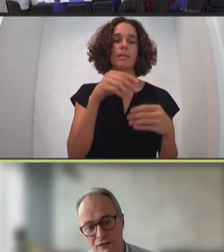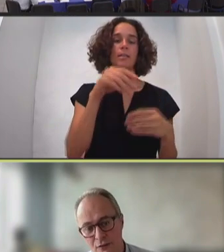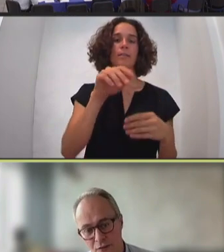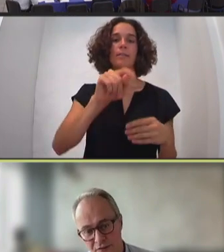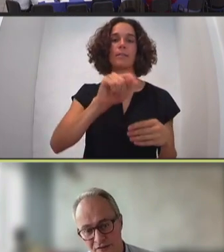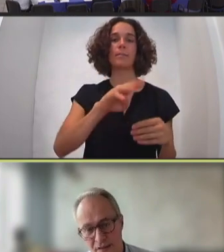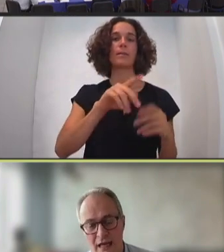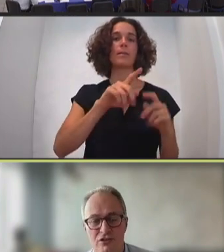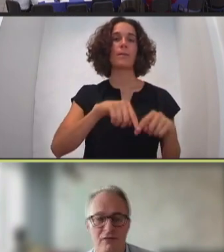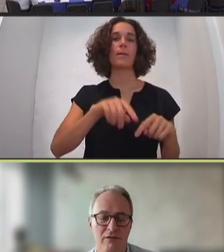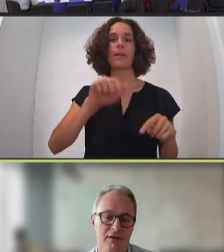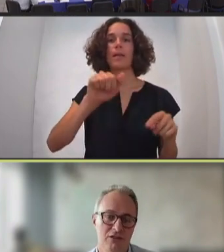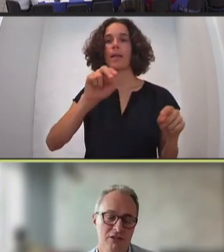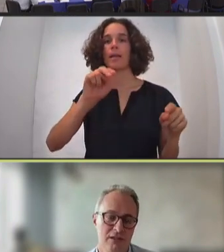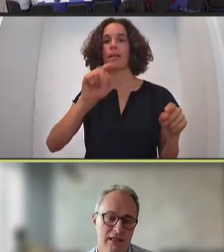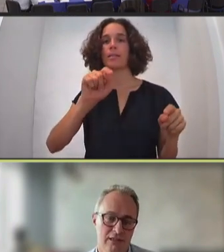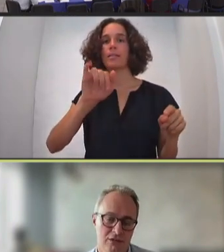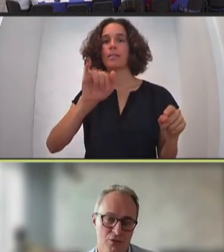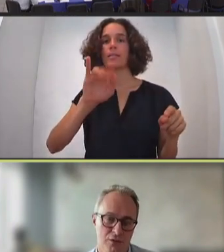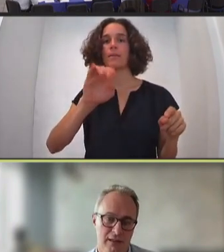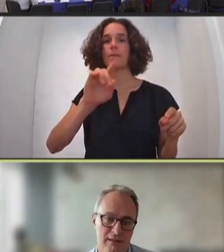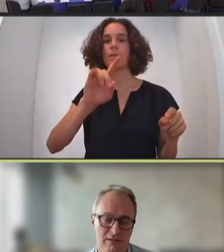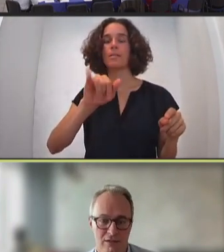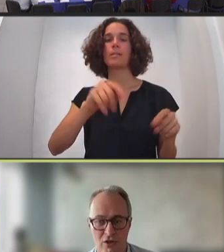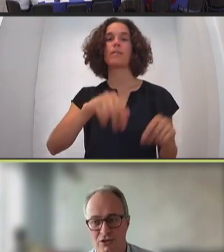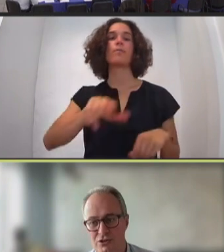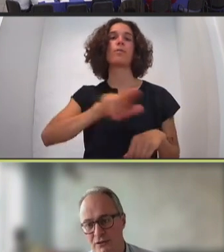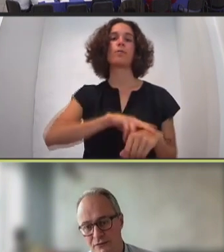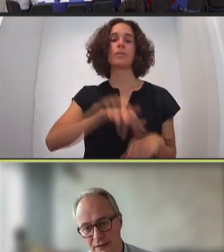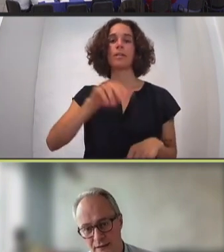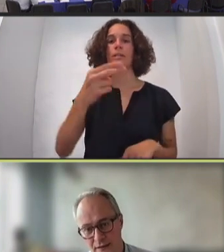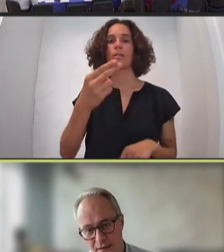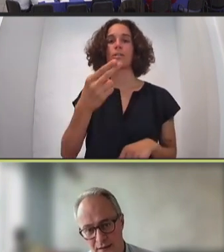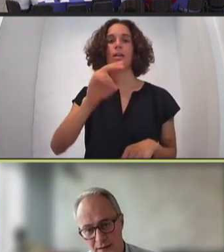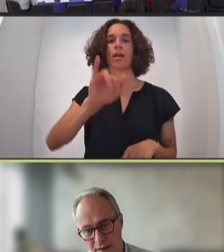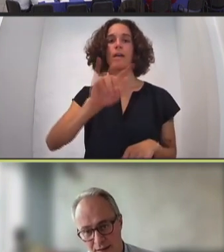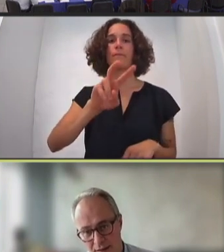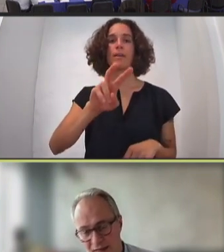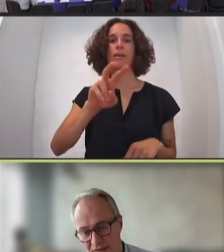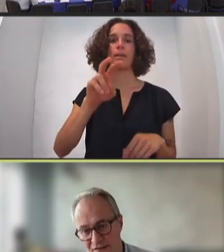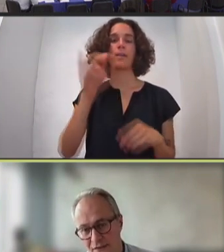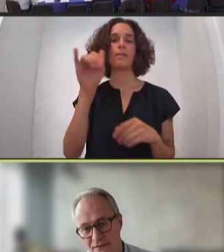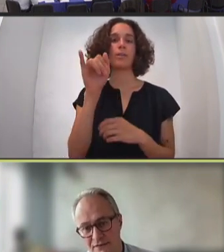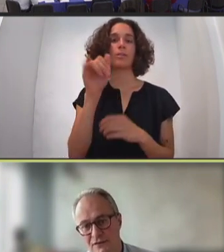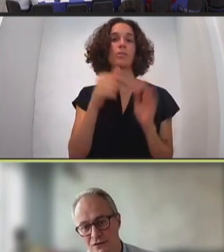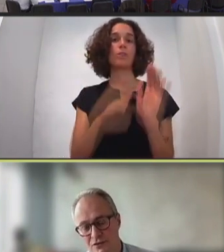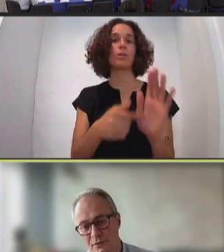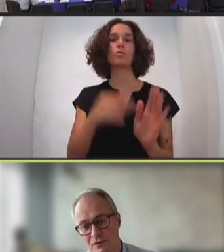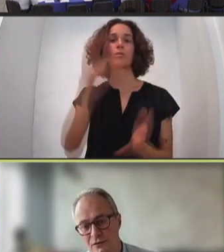of course, HIV infection, that shows that reduction of the T cells contributes to